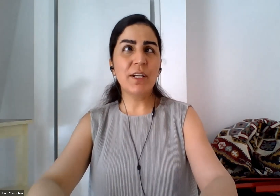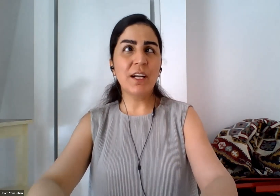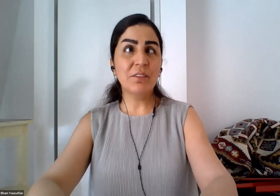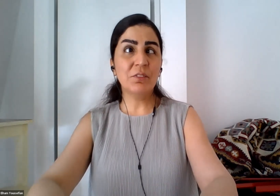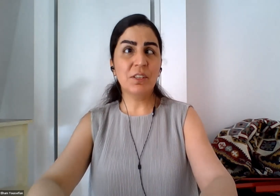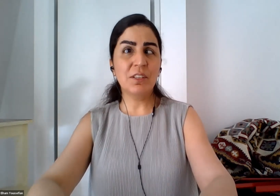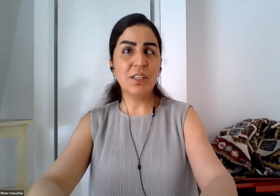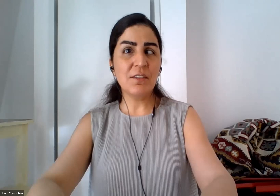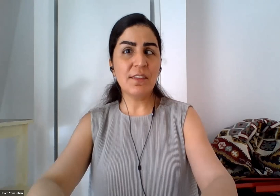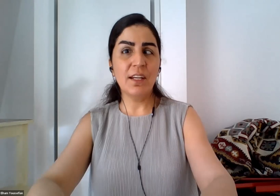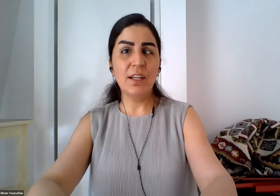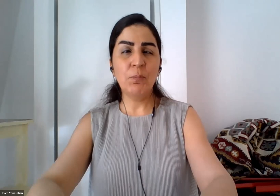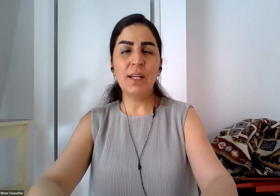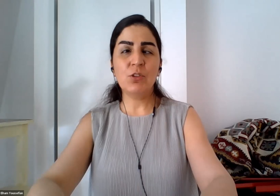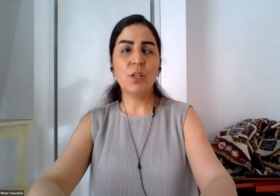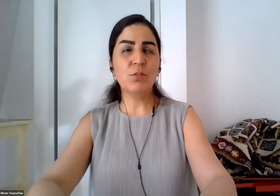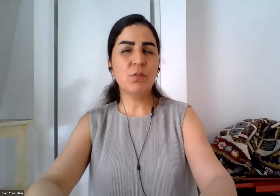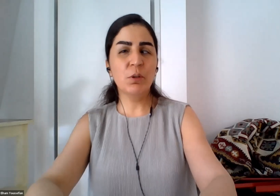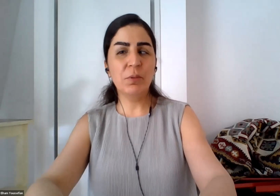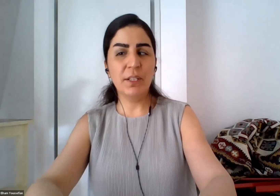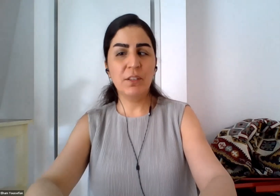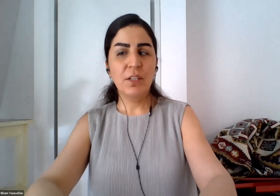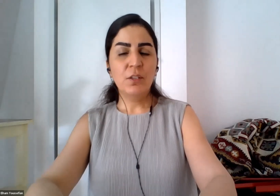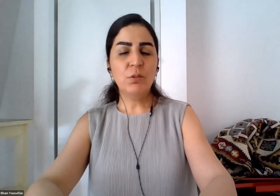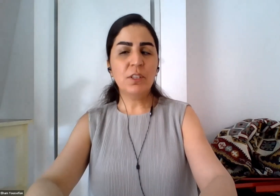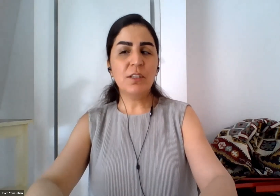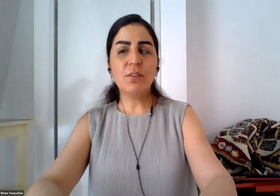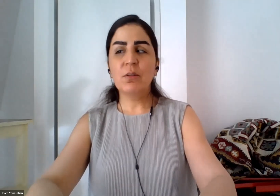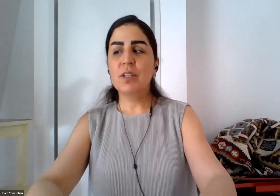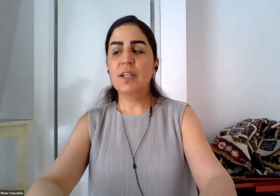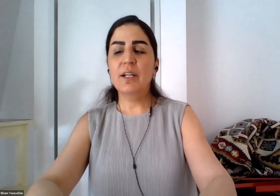children, older persons, youth, racial discrimination, and